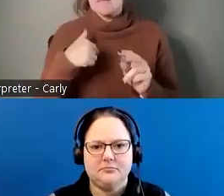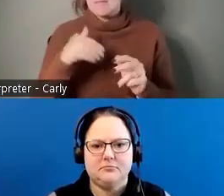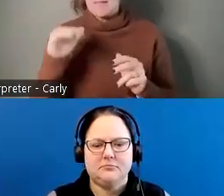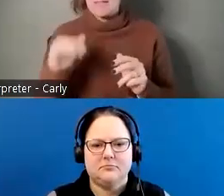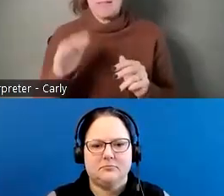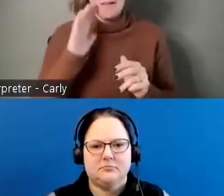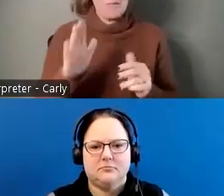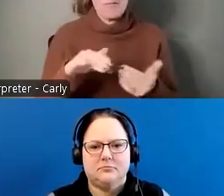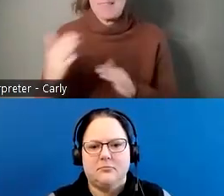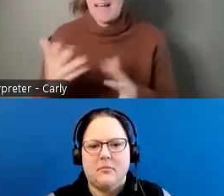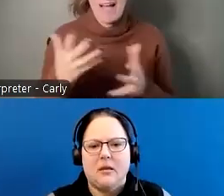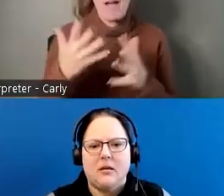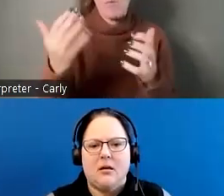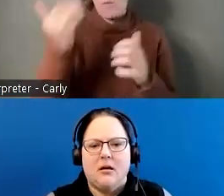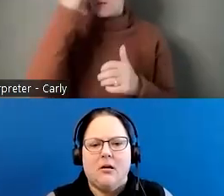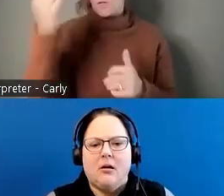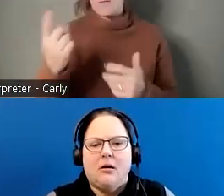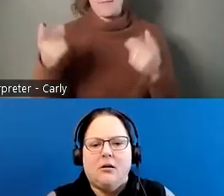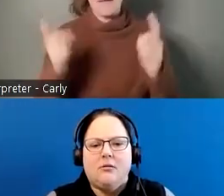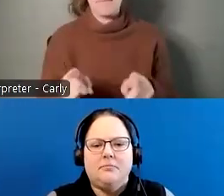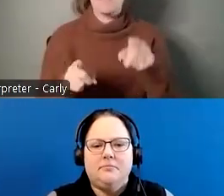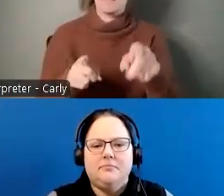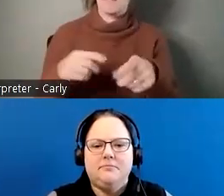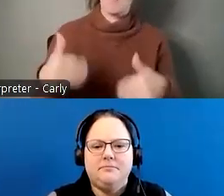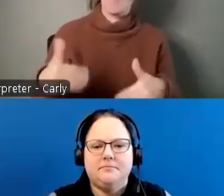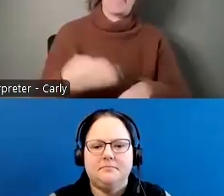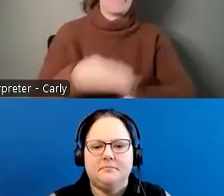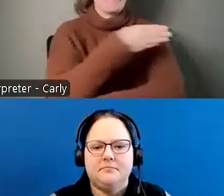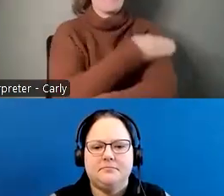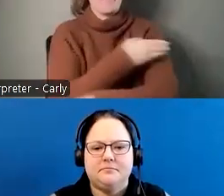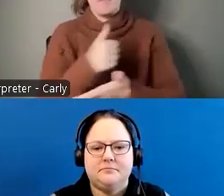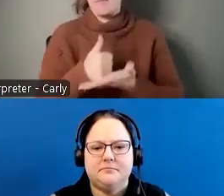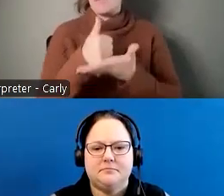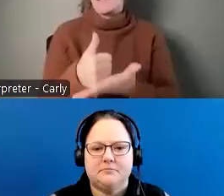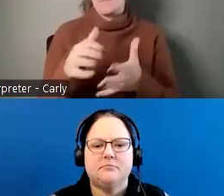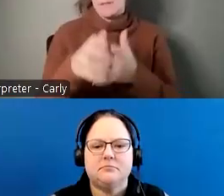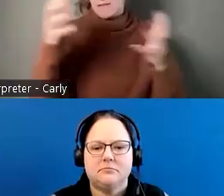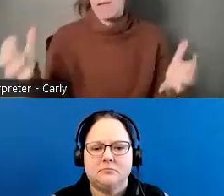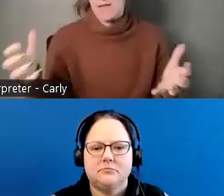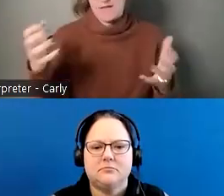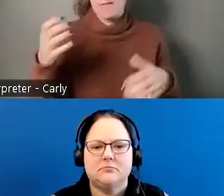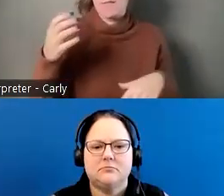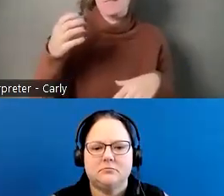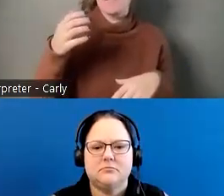that something has happened. um this this makes a huge difference um uh to and and also it's not